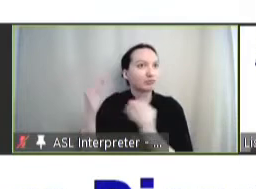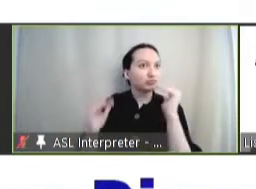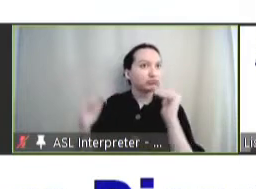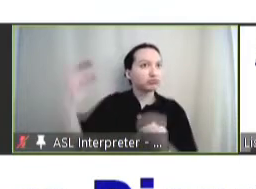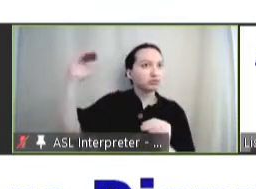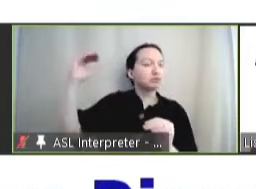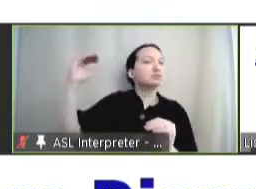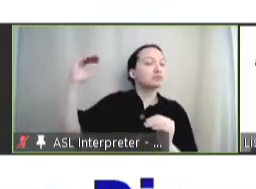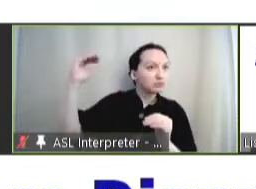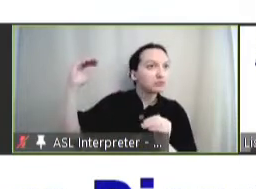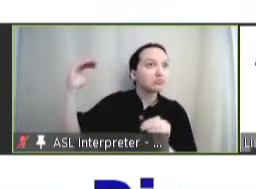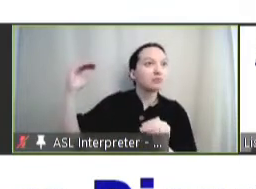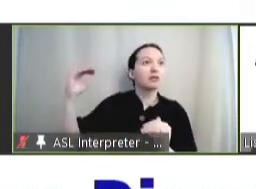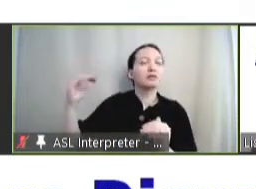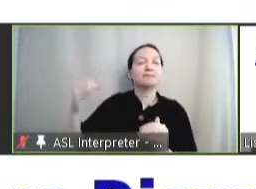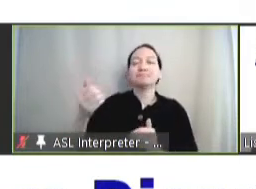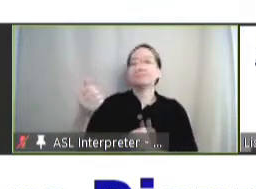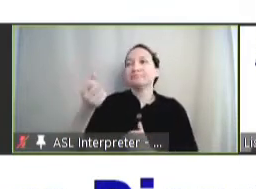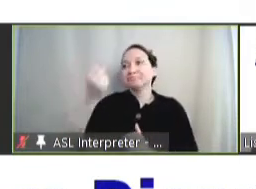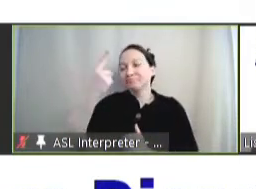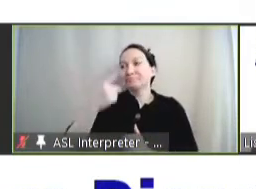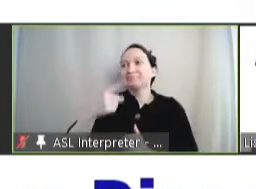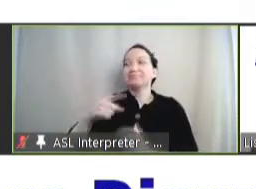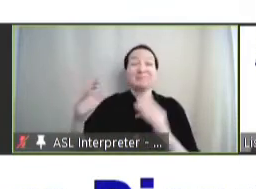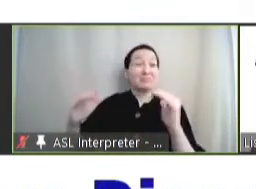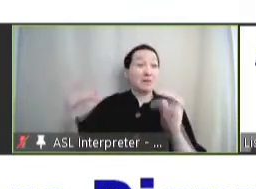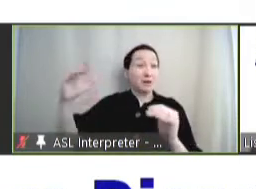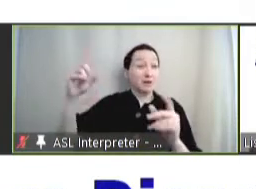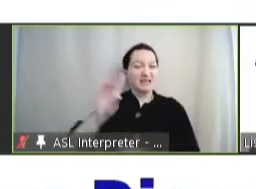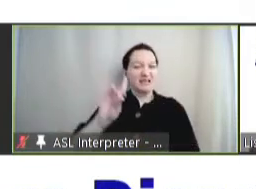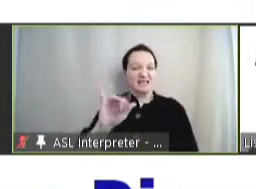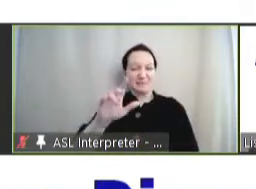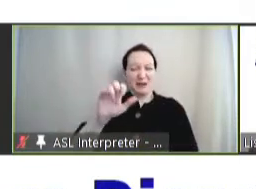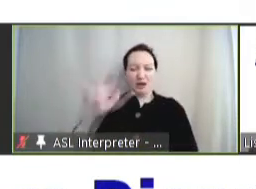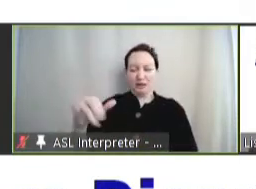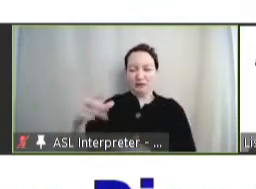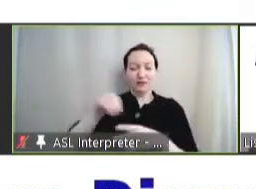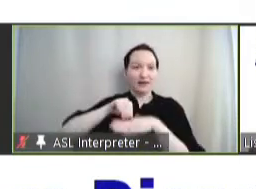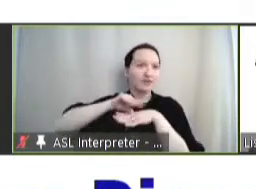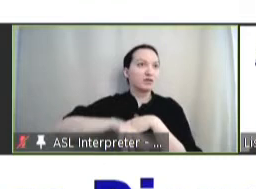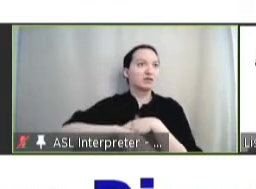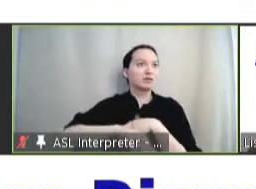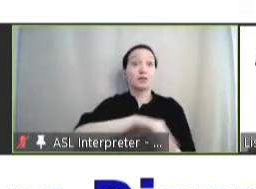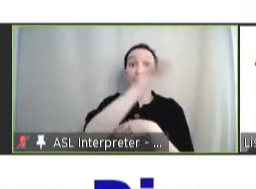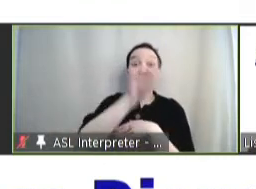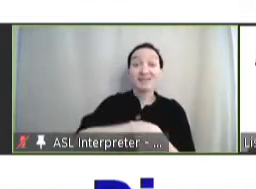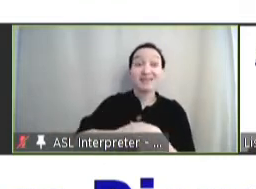And nevertheless, you know, these disparities have influenced the rate of COVID-19 infections,